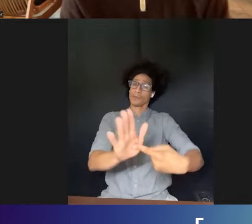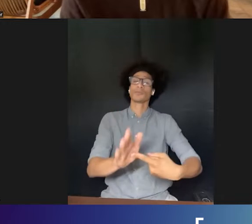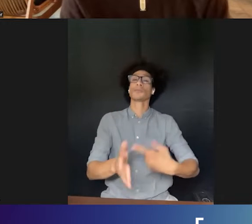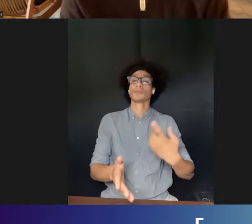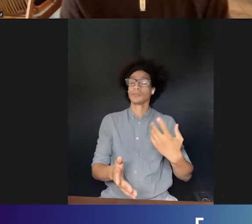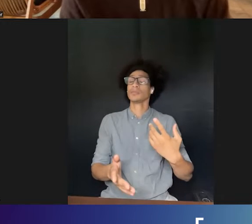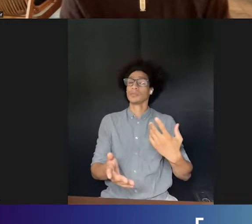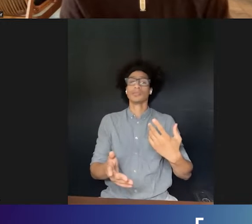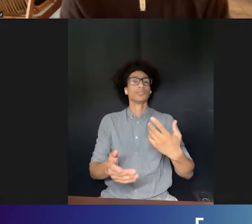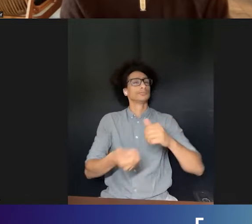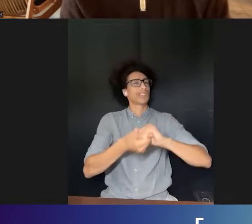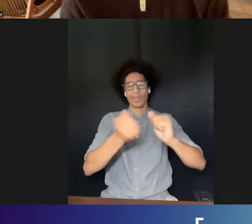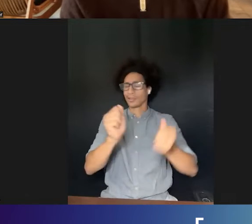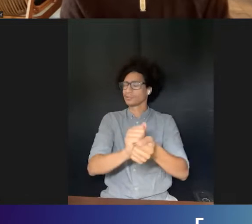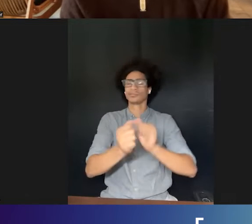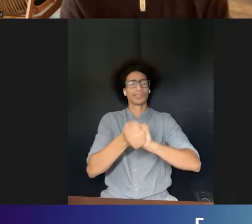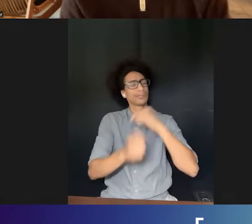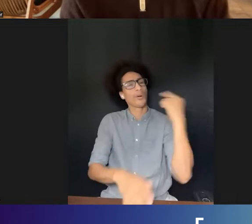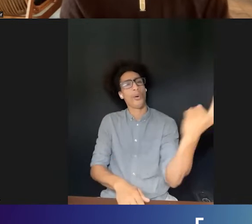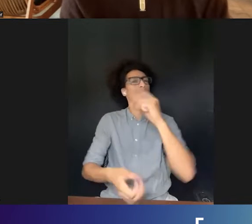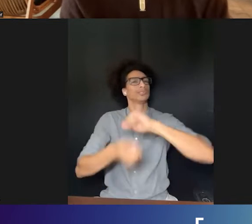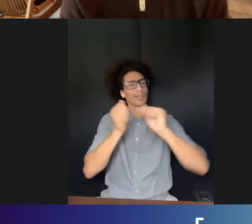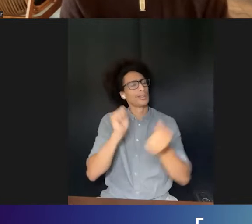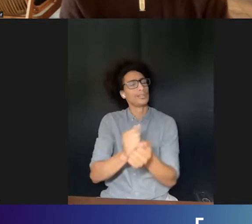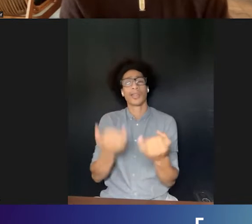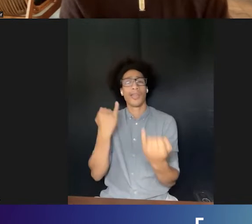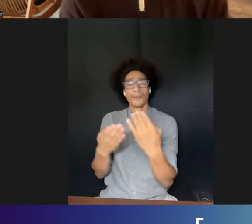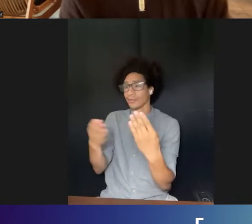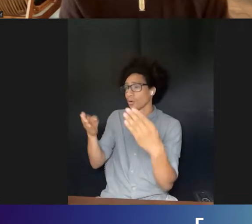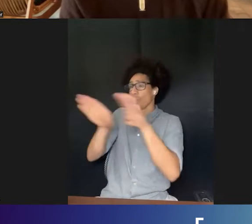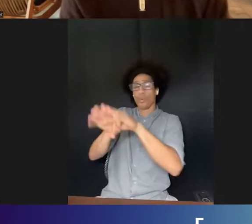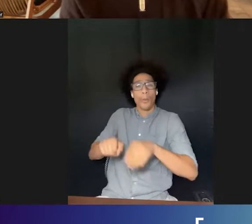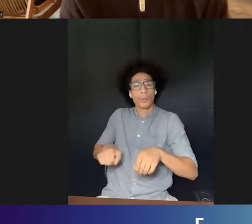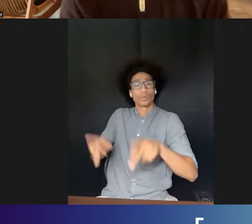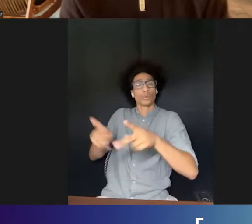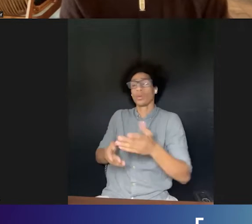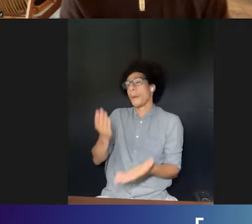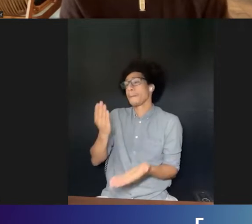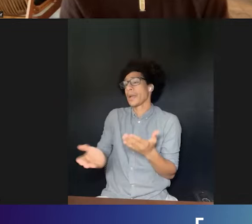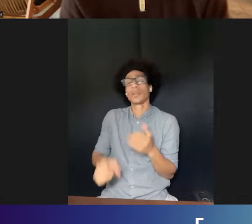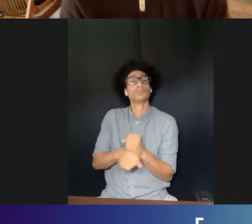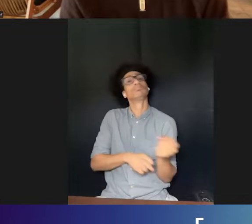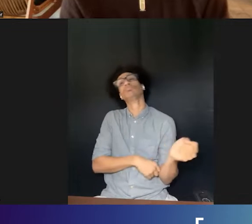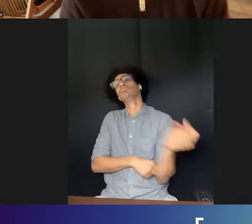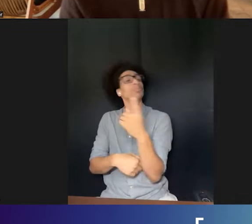that opens up in a year. So that is a shorter time to wait than signing a contract for 10 to 20 years.